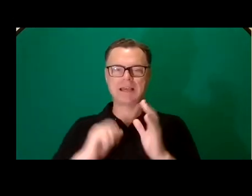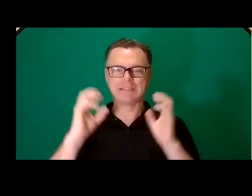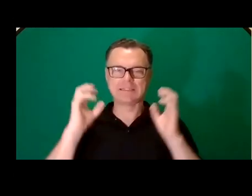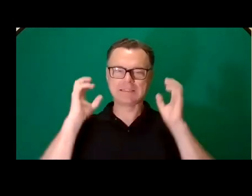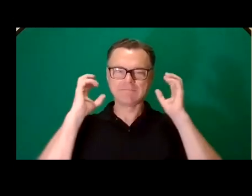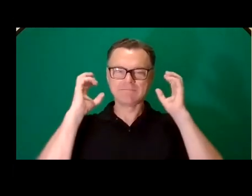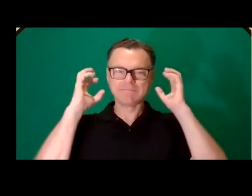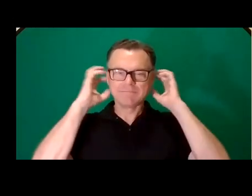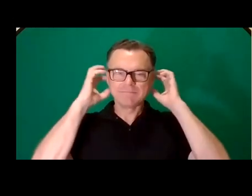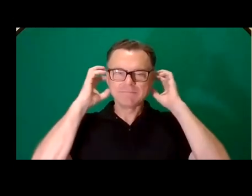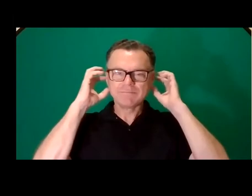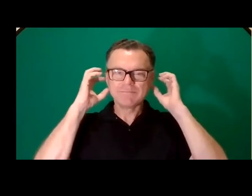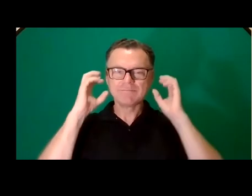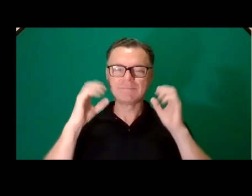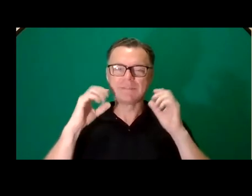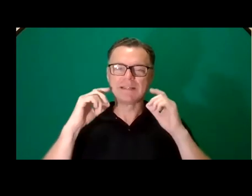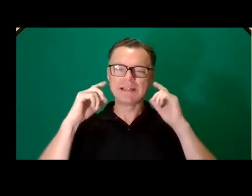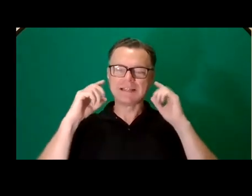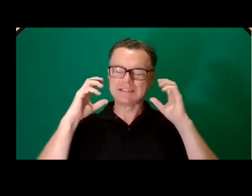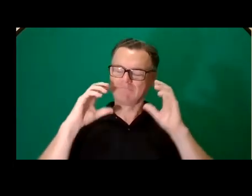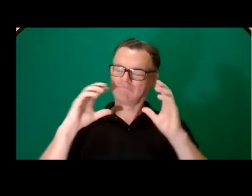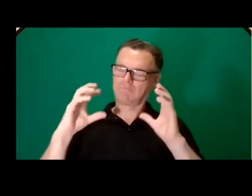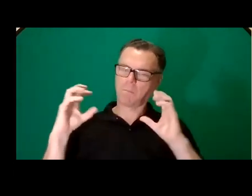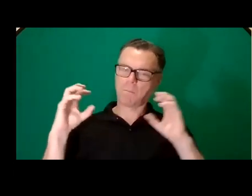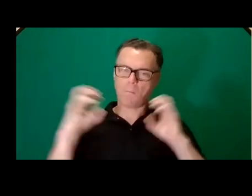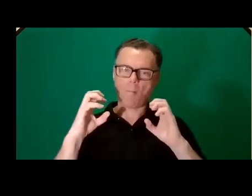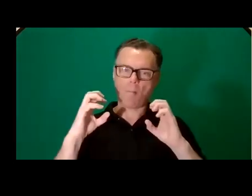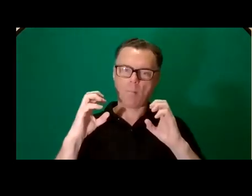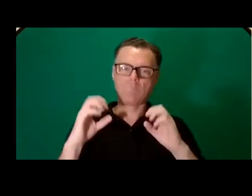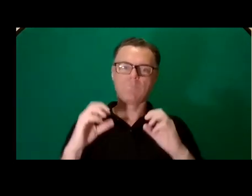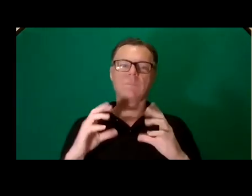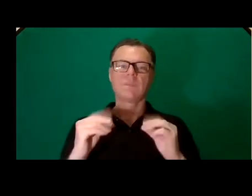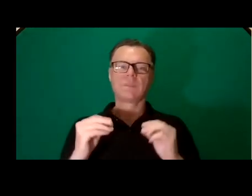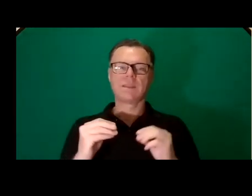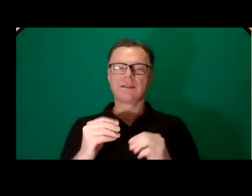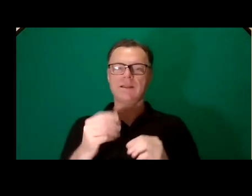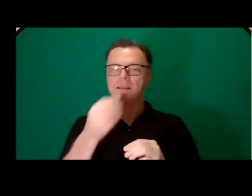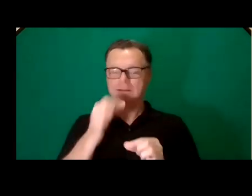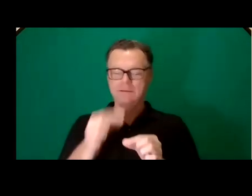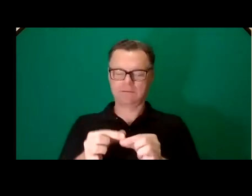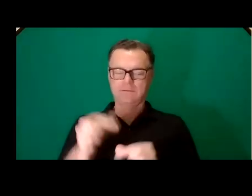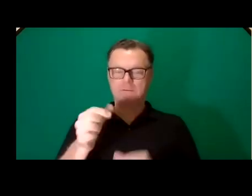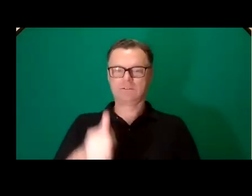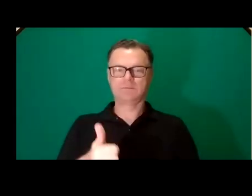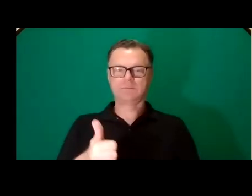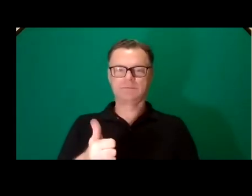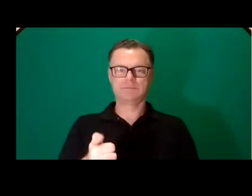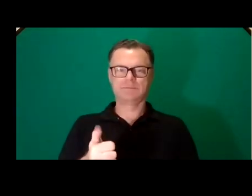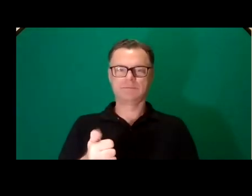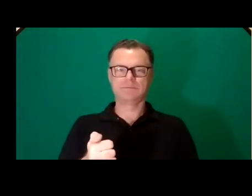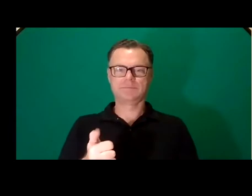that really stick into your skull and then given the small pressing button and being